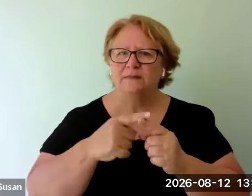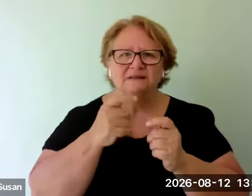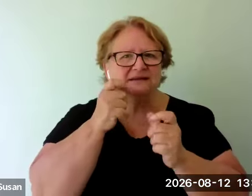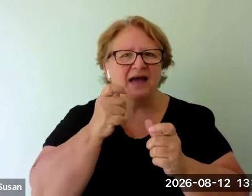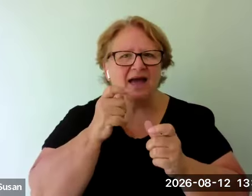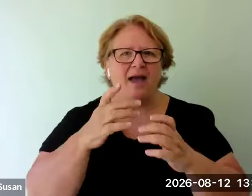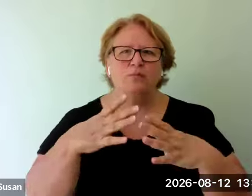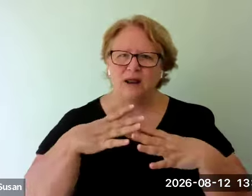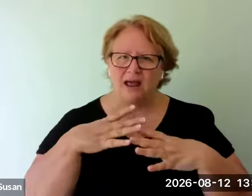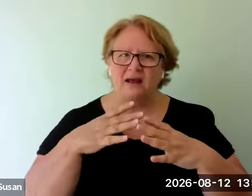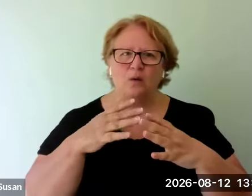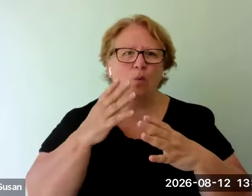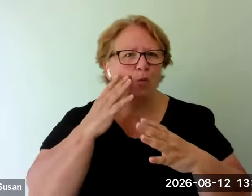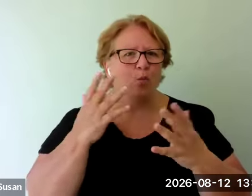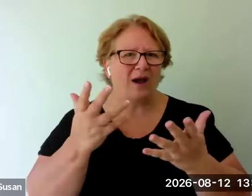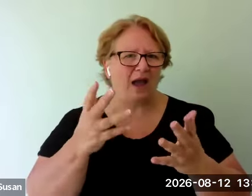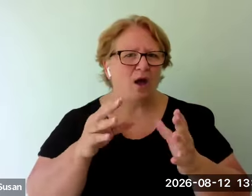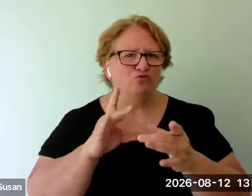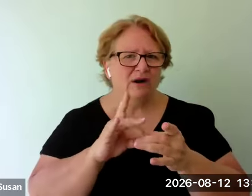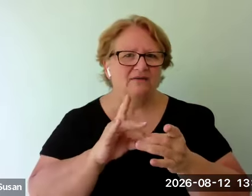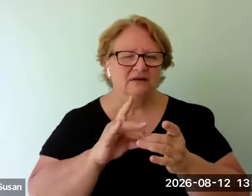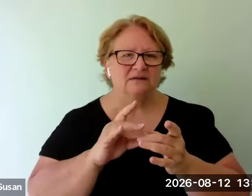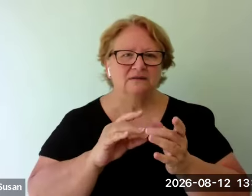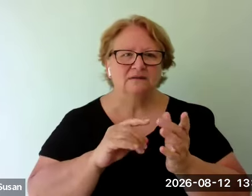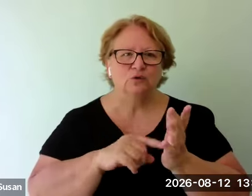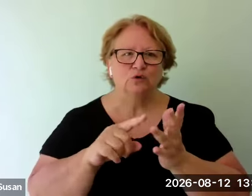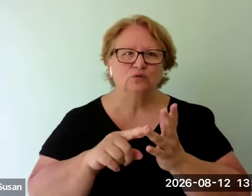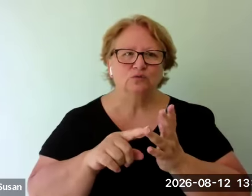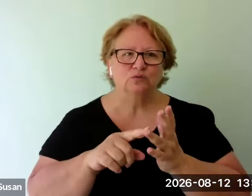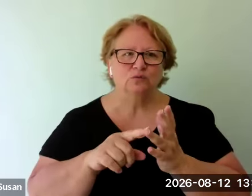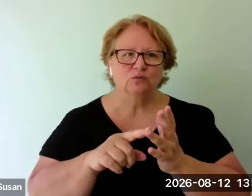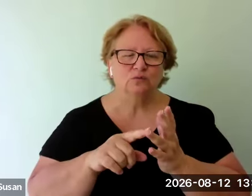And just noting that we would absolutely be considering